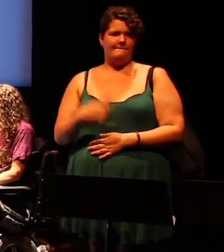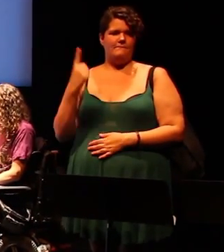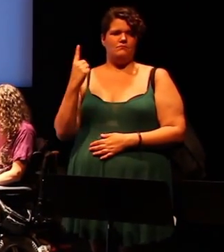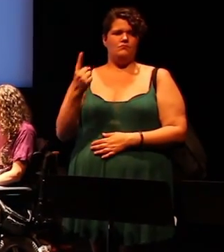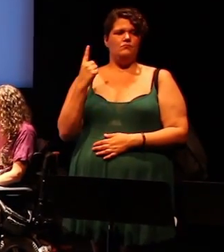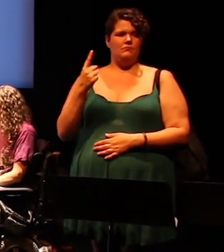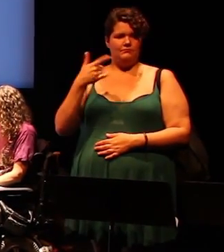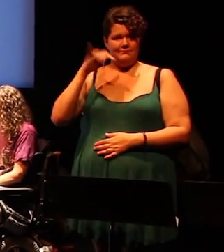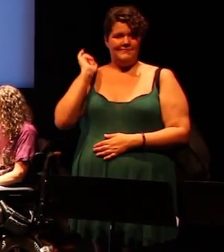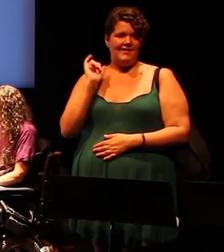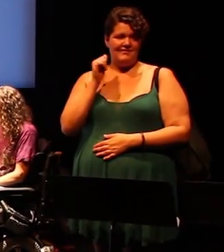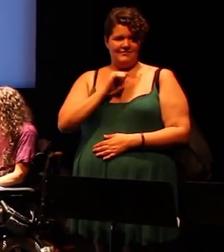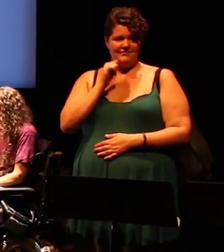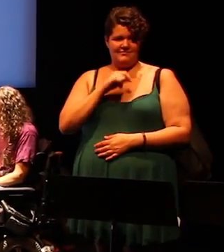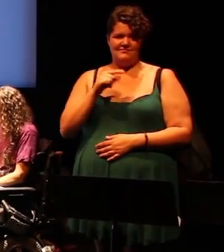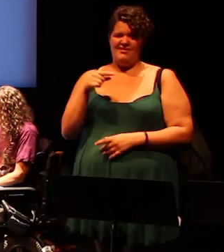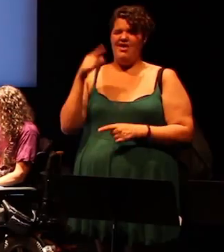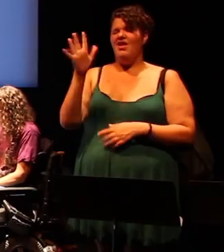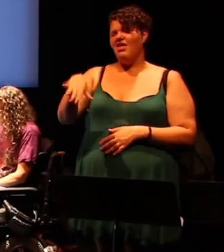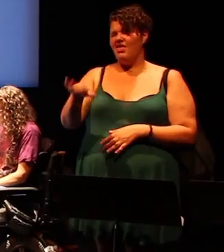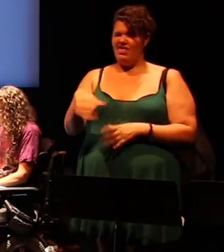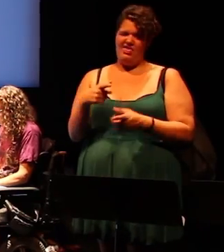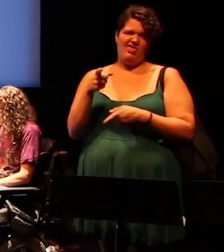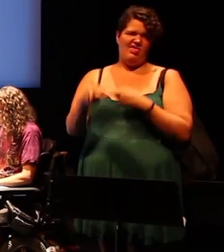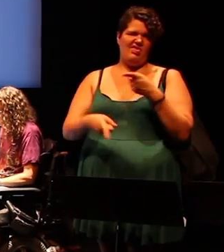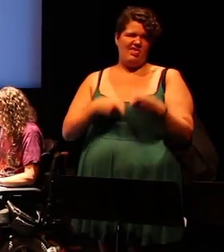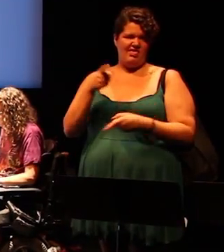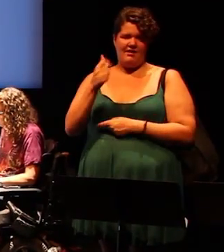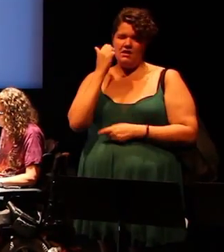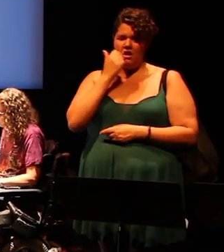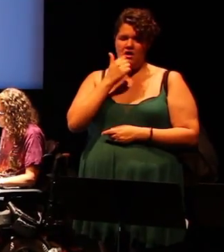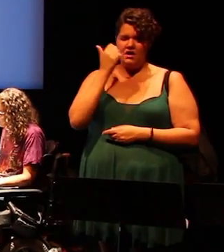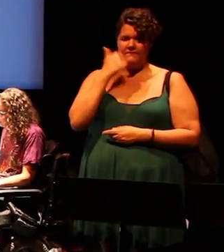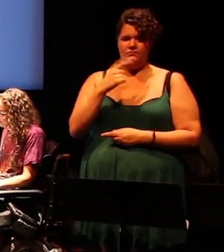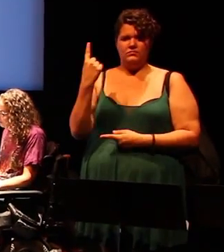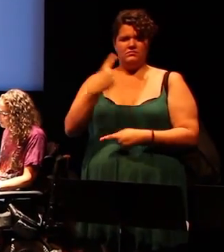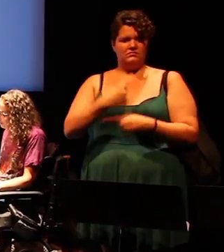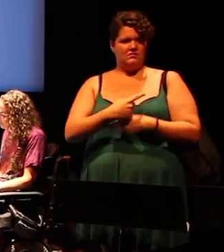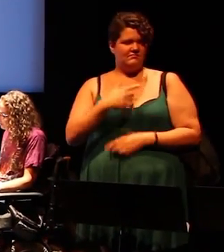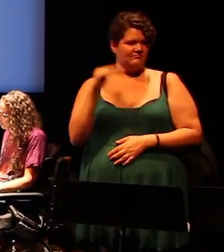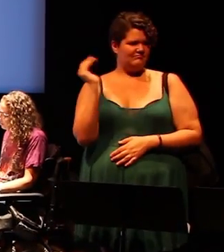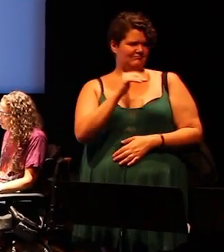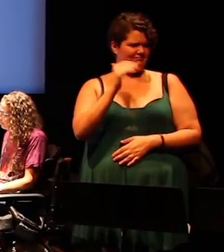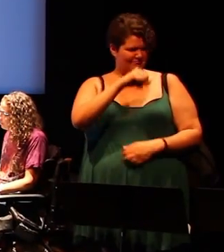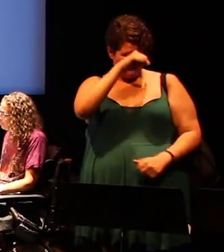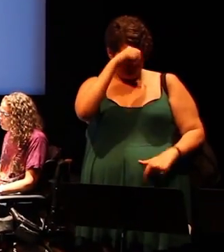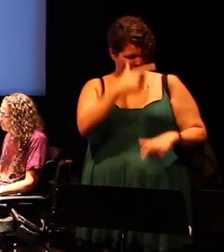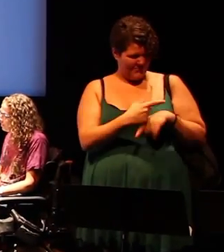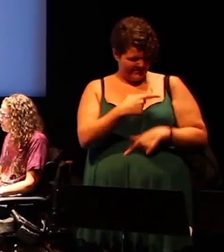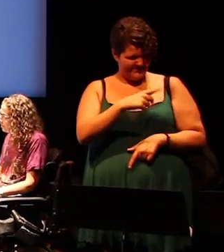calls me crooked every day. One day I ask her and what about your brother? He has a disability too.